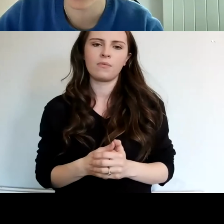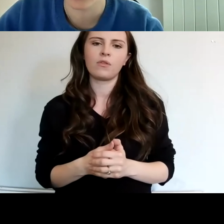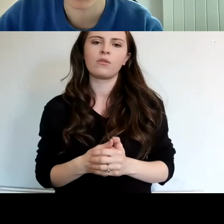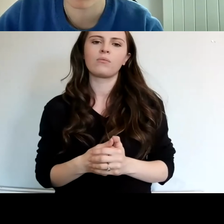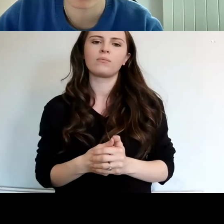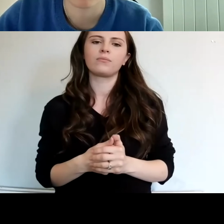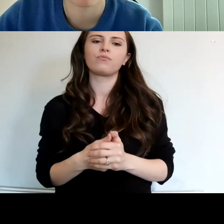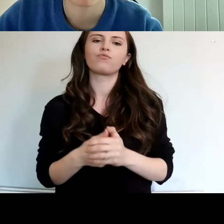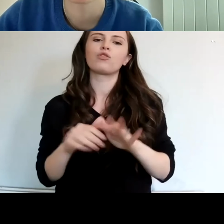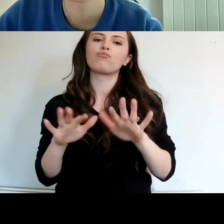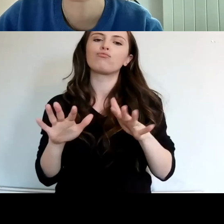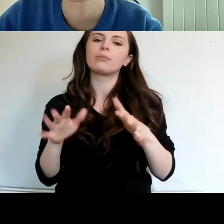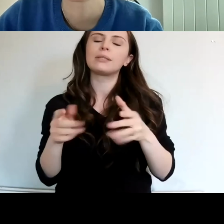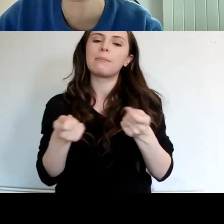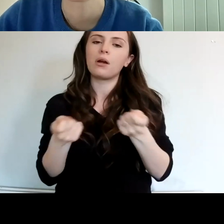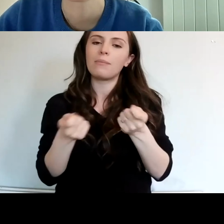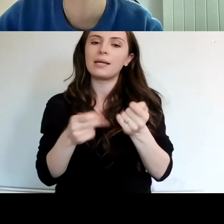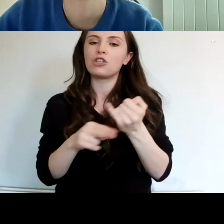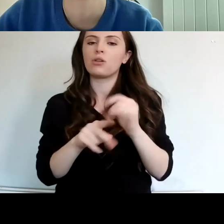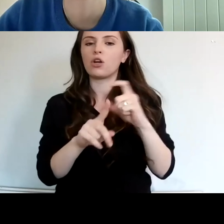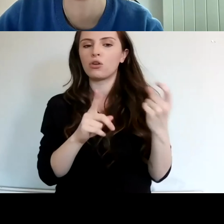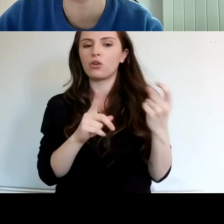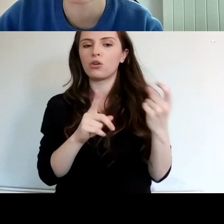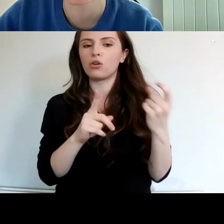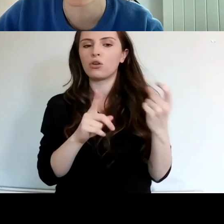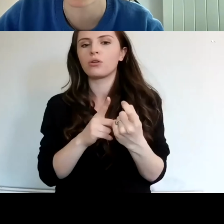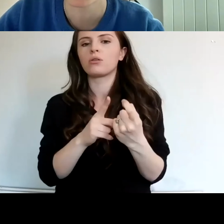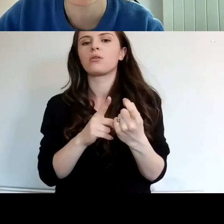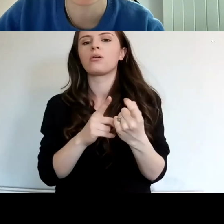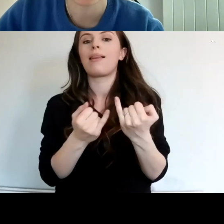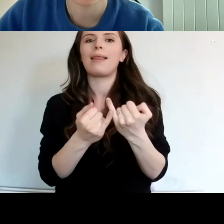we could have Harrington versus the National Concert Hall, for example.